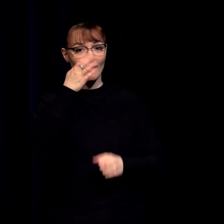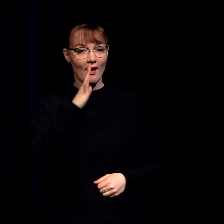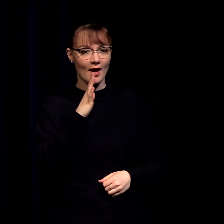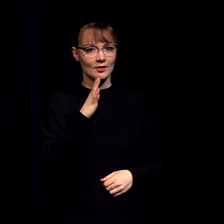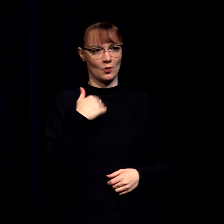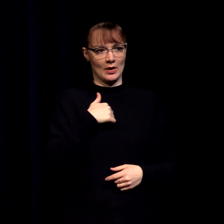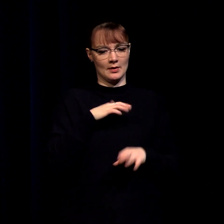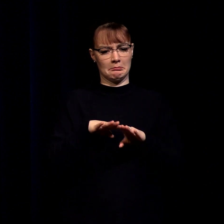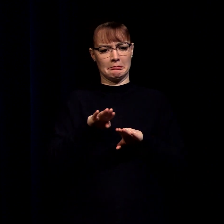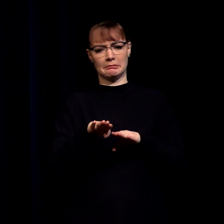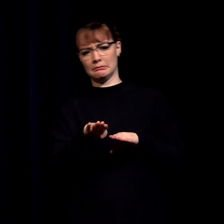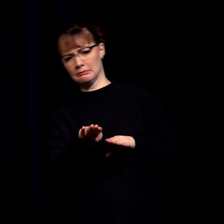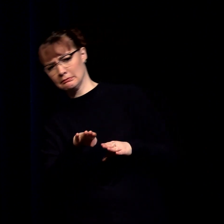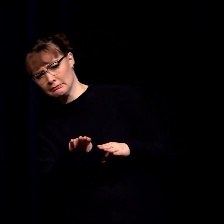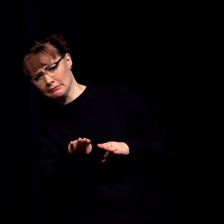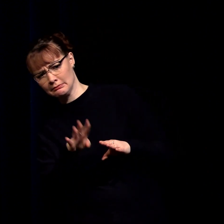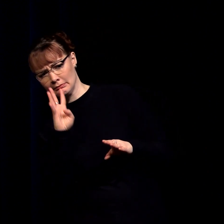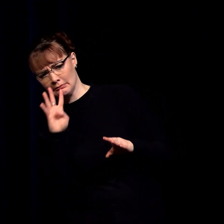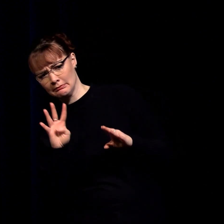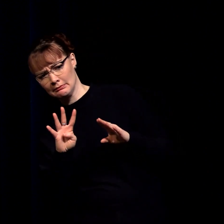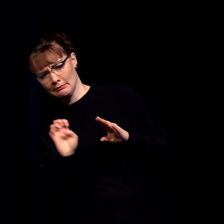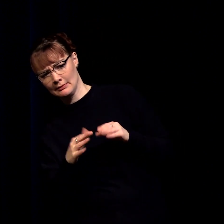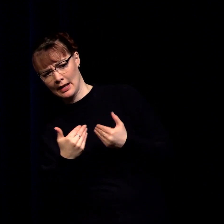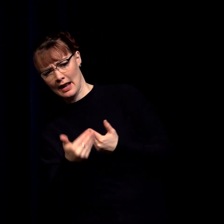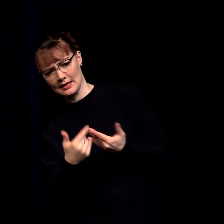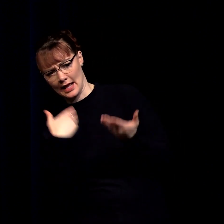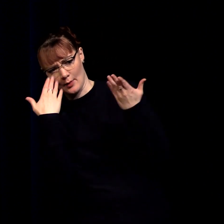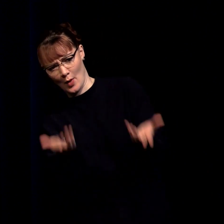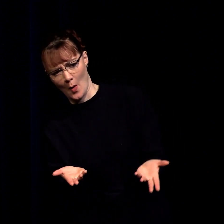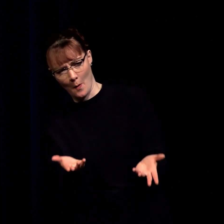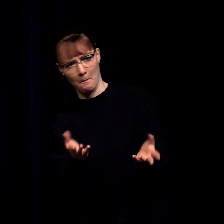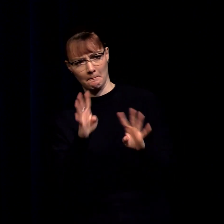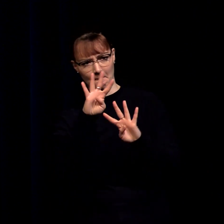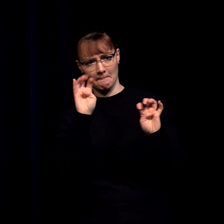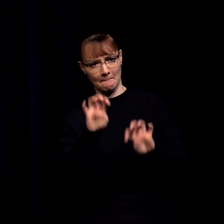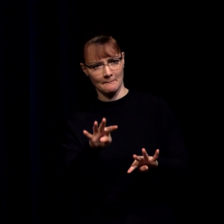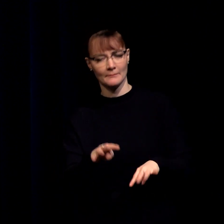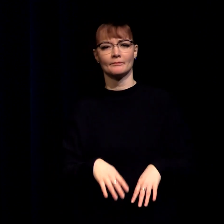what's next, you don't have control. And so stay he's doing that I think in their minds, they're thinking, well, there's